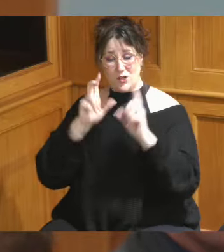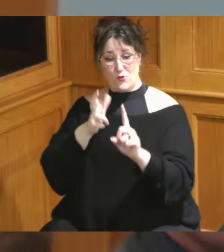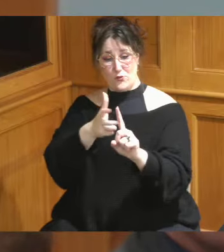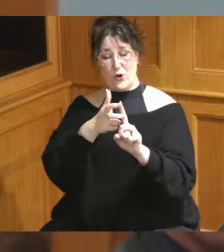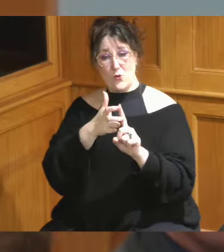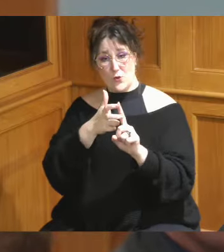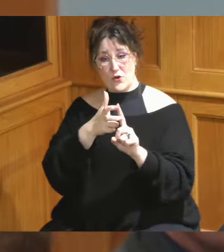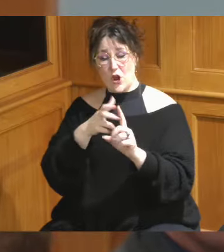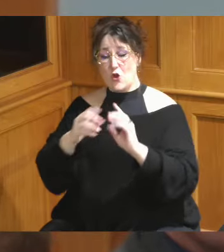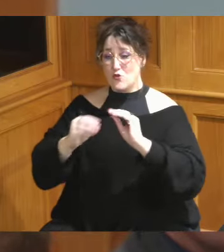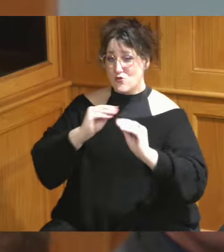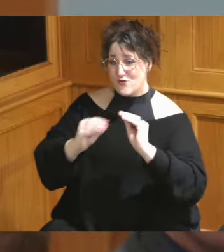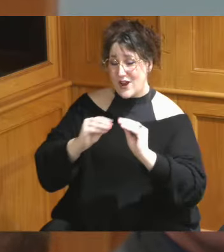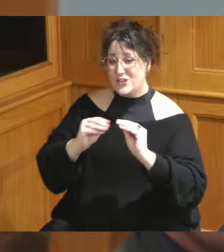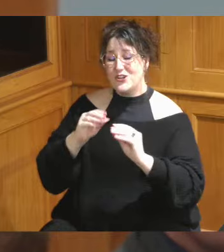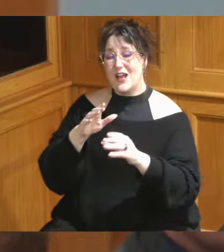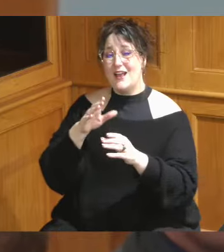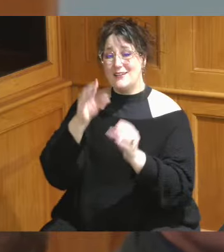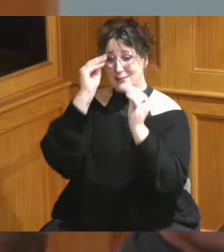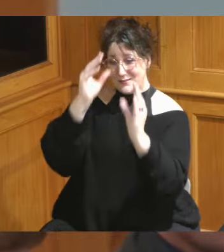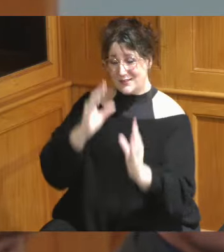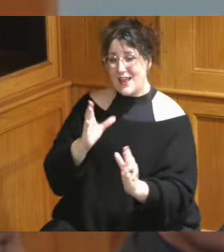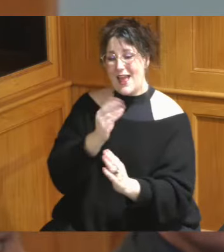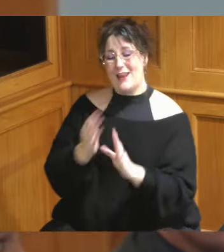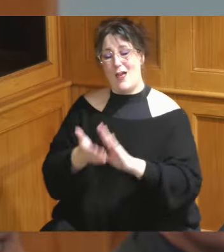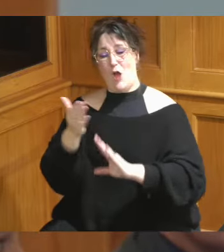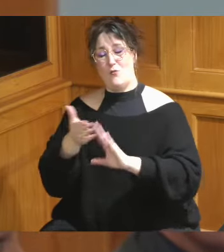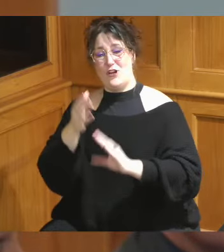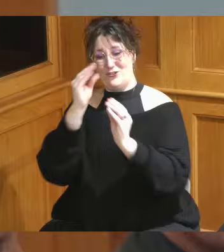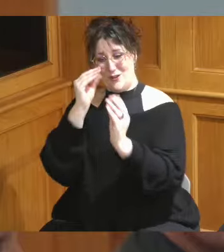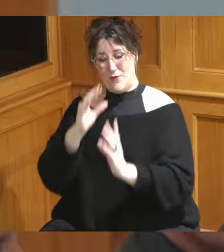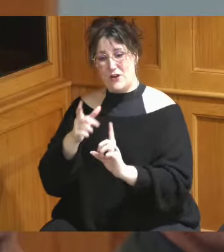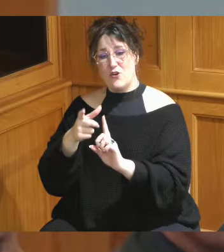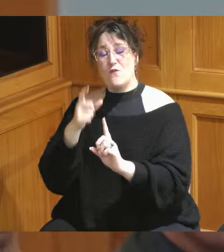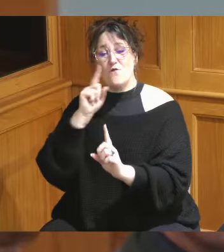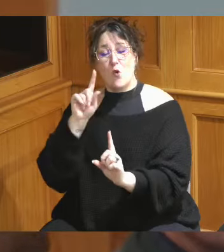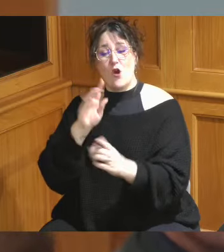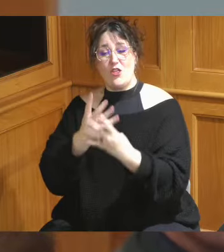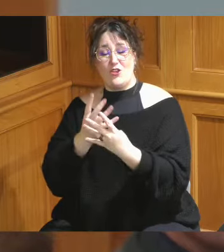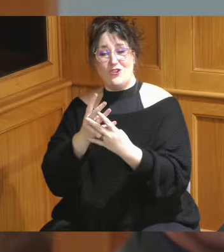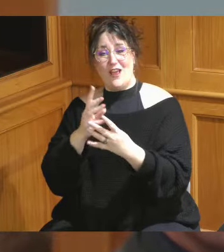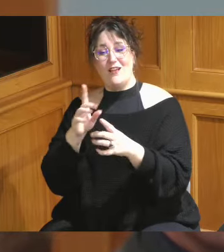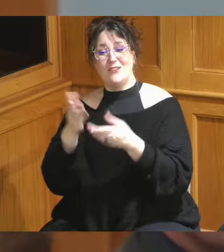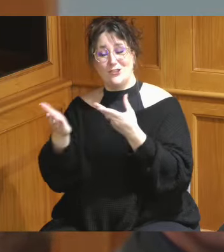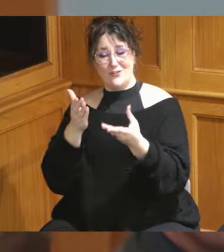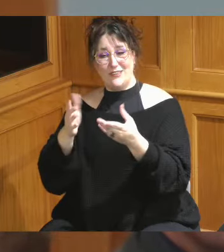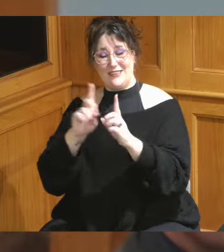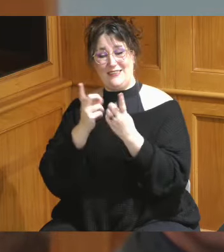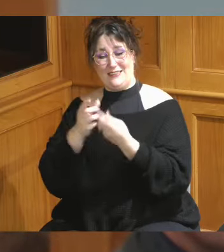corrections academy commander, and operations commander for the jail services division.